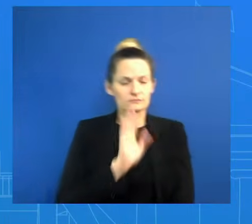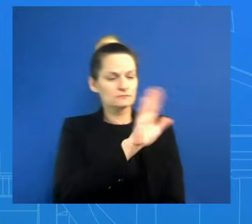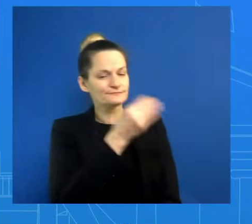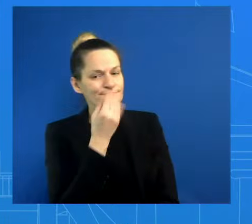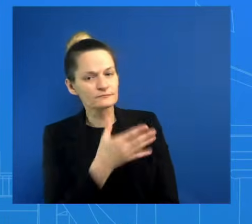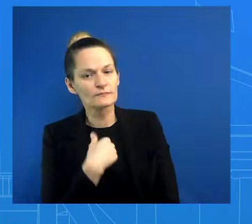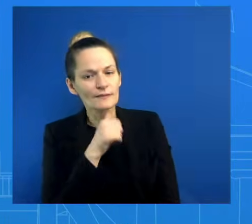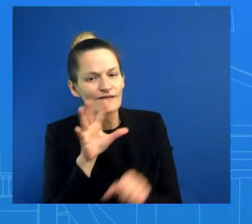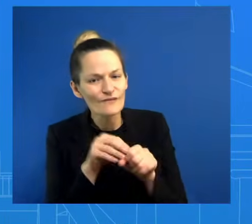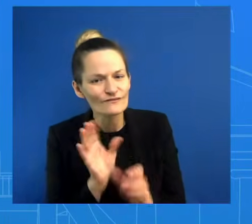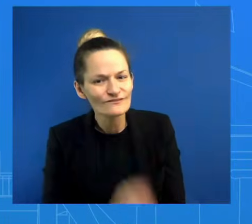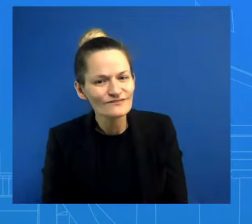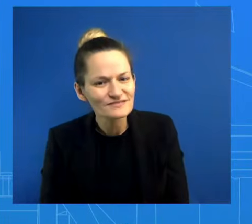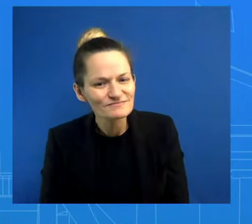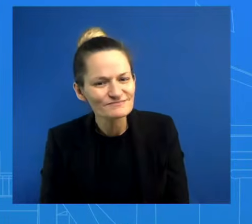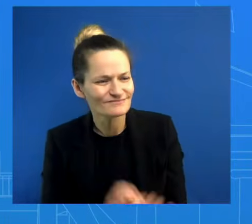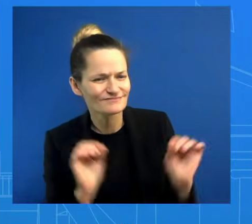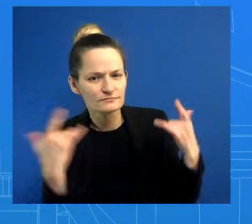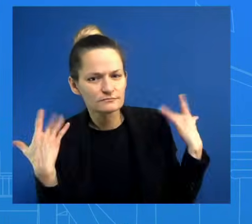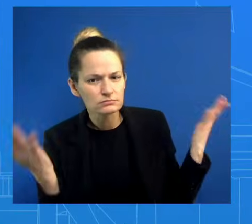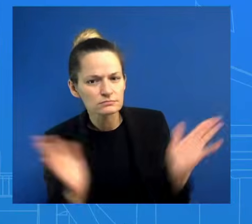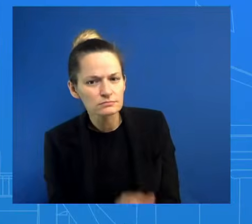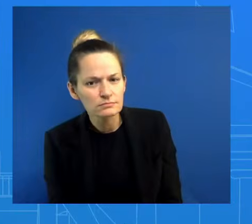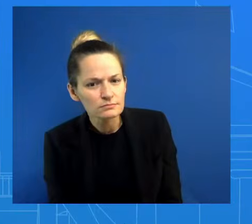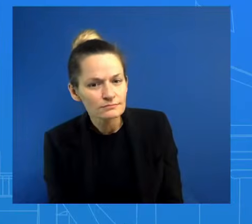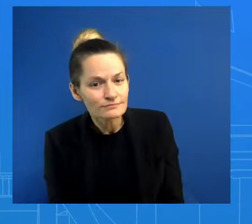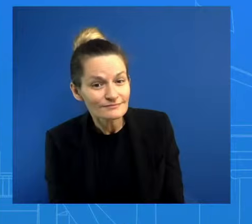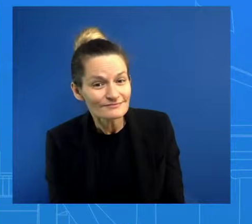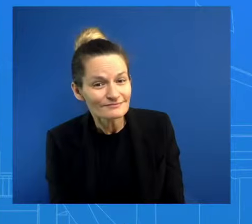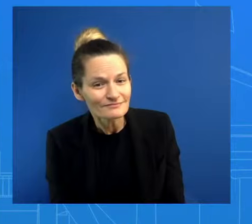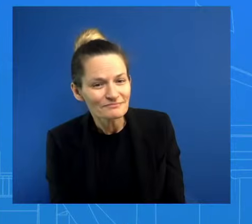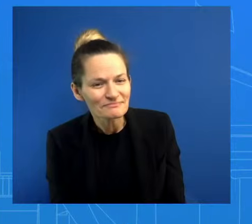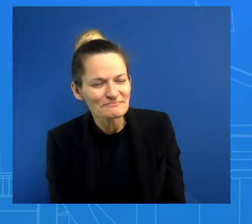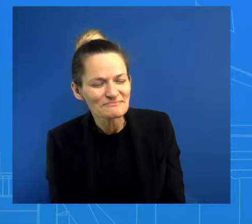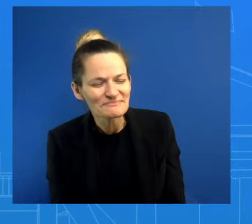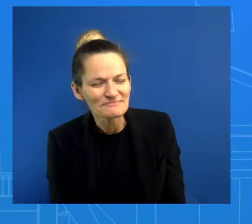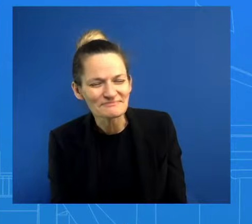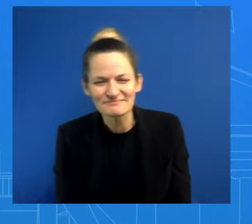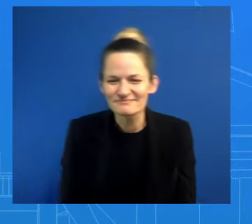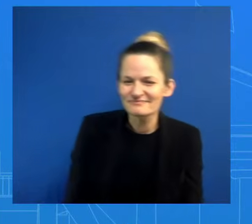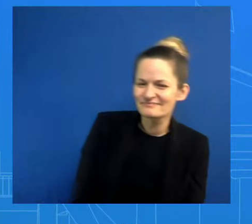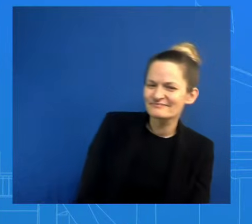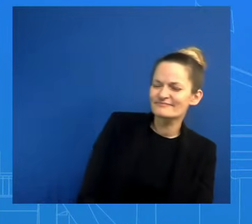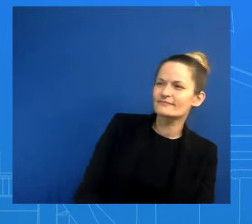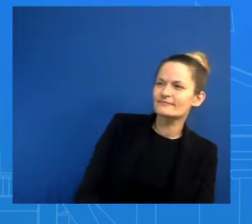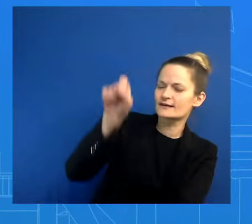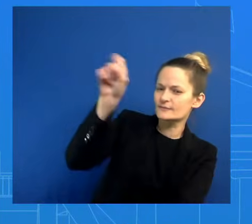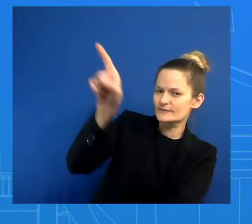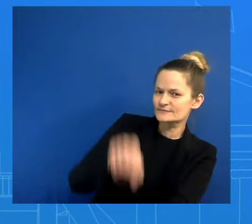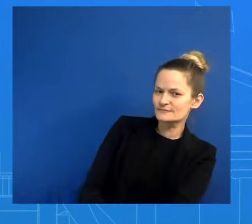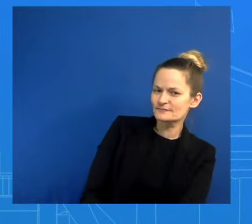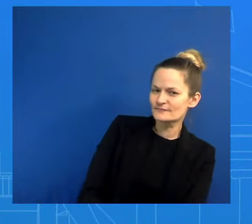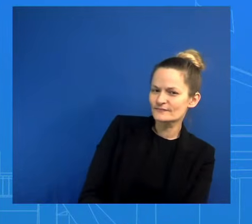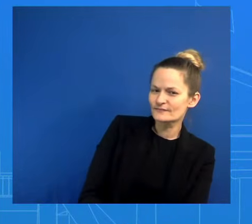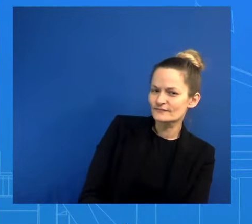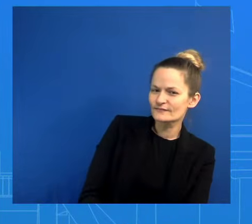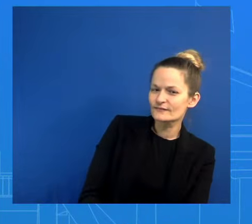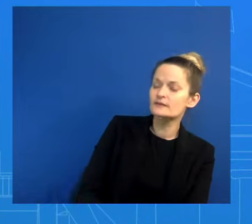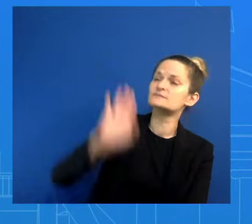This is, I think, probably a process question to some degree, but the official commutation order for Viktor Bout was signed by the President on December 2nd, which was, I think, five days